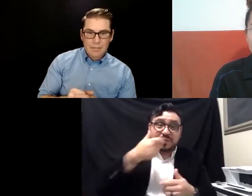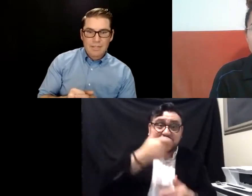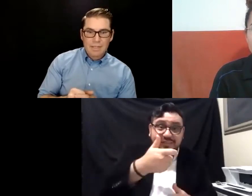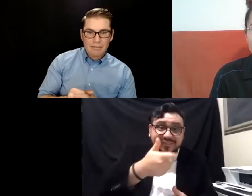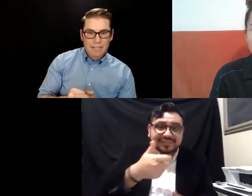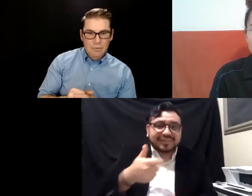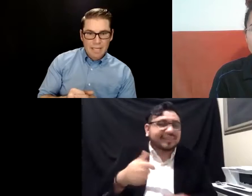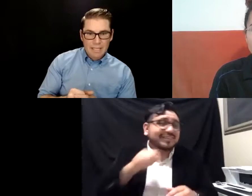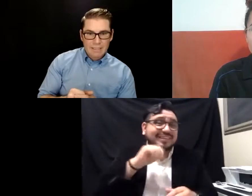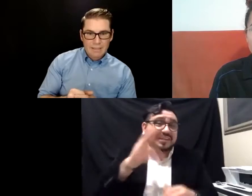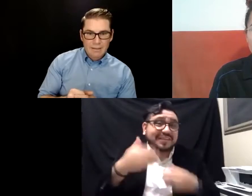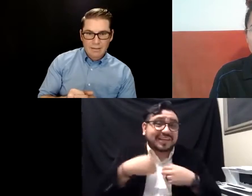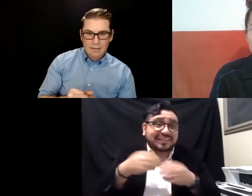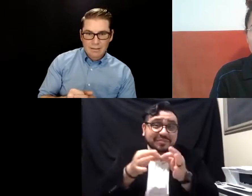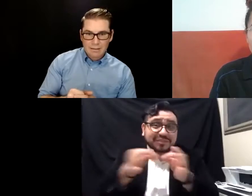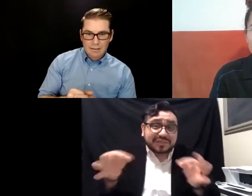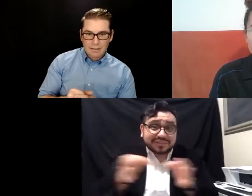use a lot of visual aids.